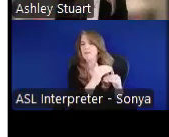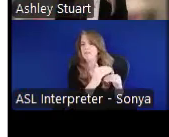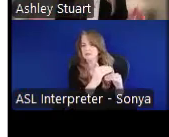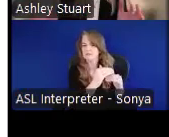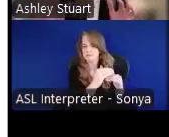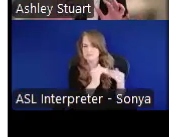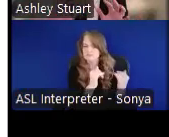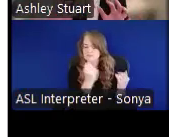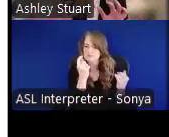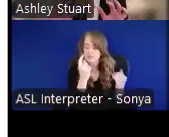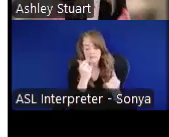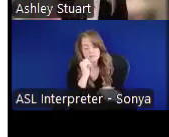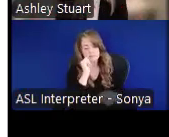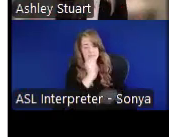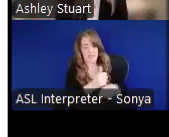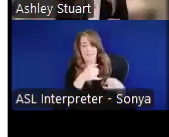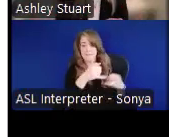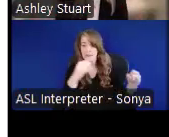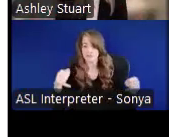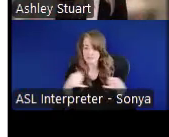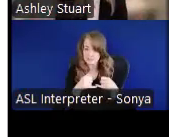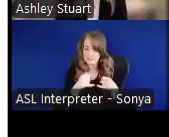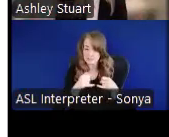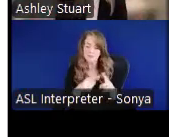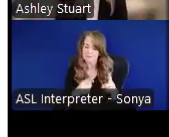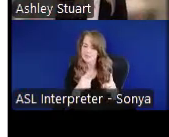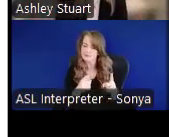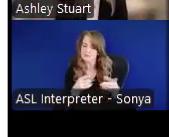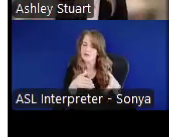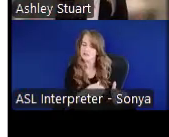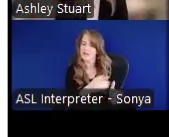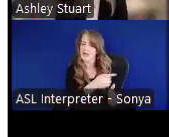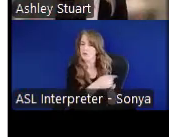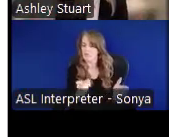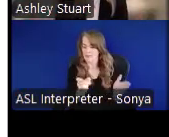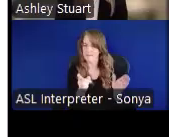boundaries for them, but allow the child the autonomy to choose